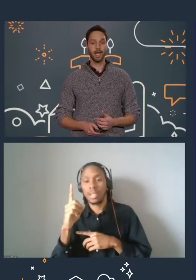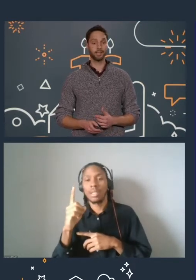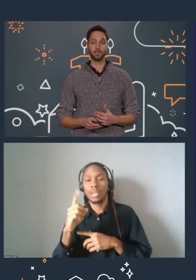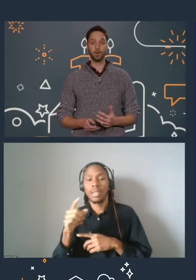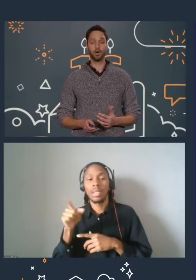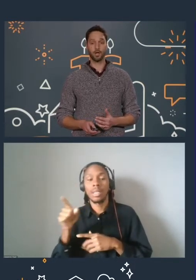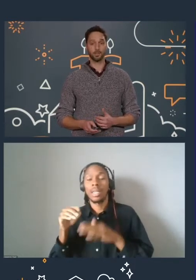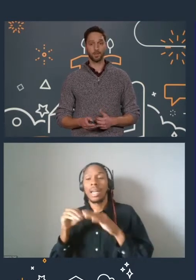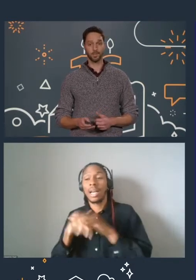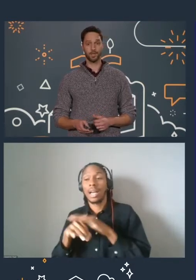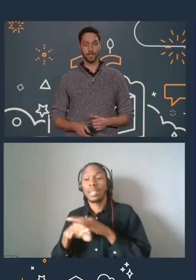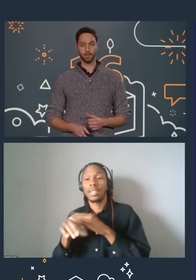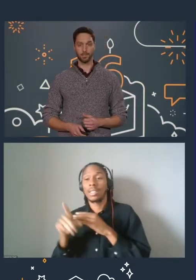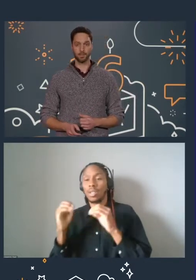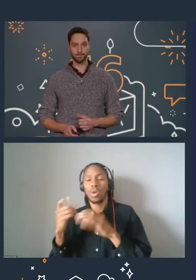and at no cost, once you enable it.